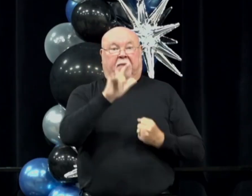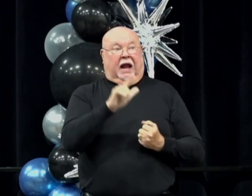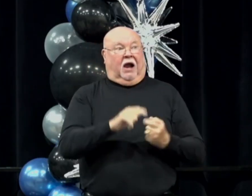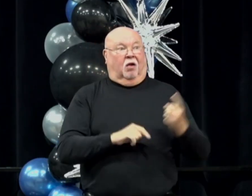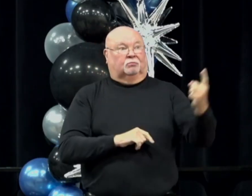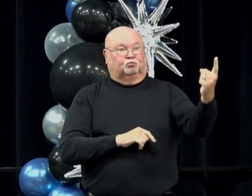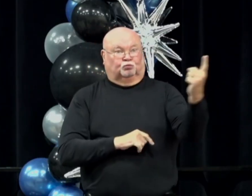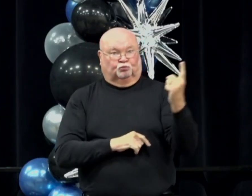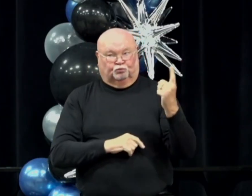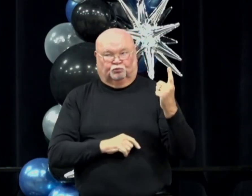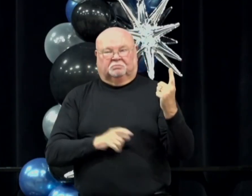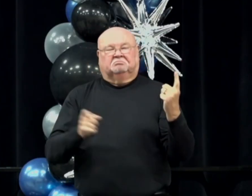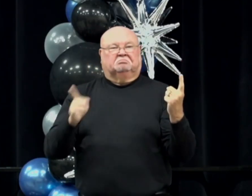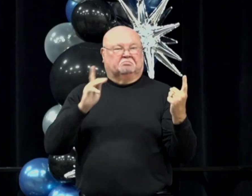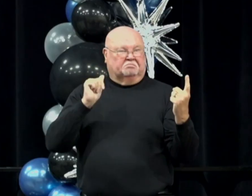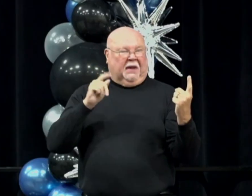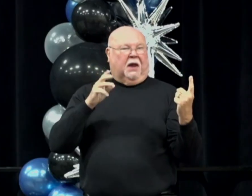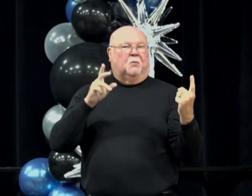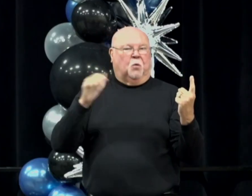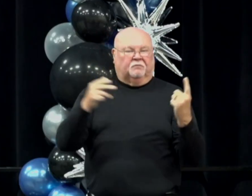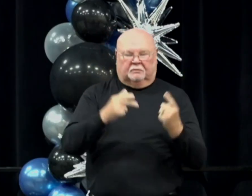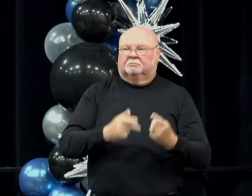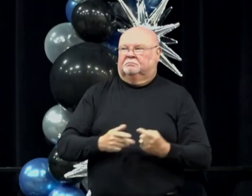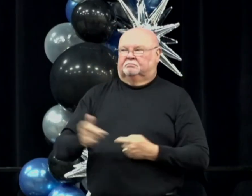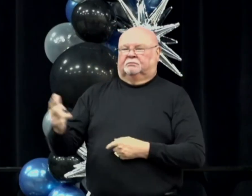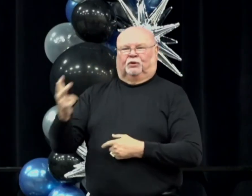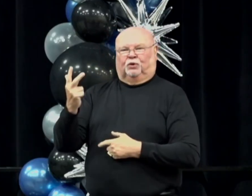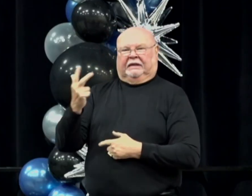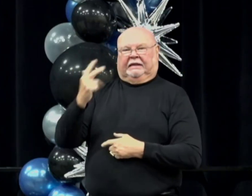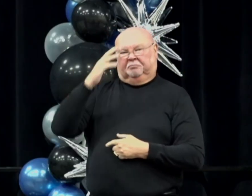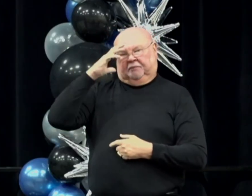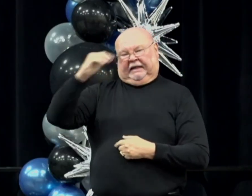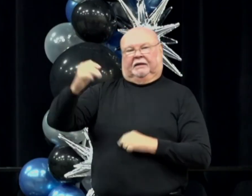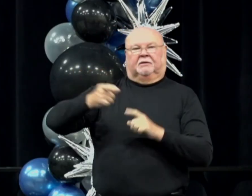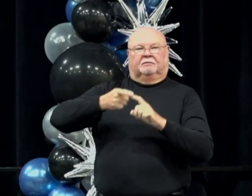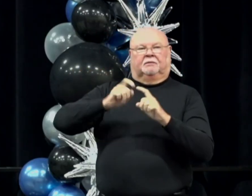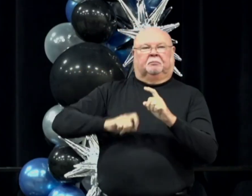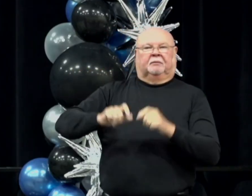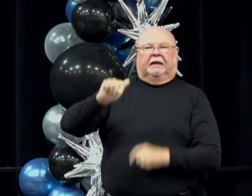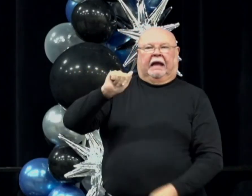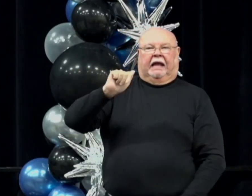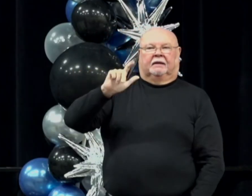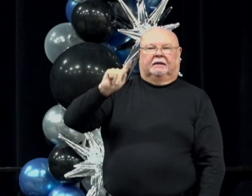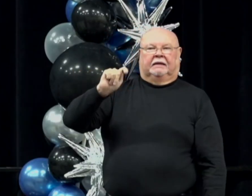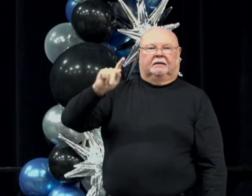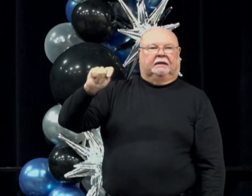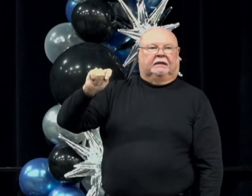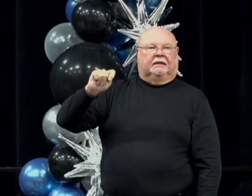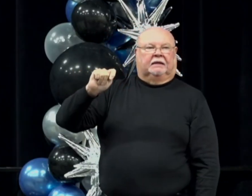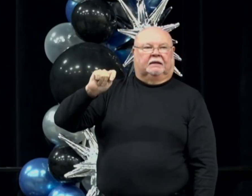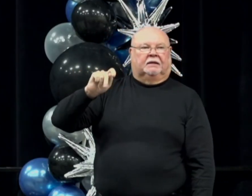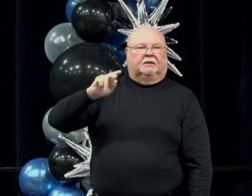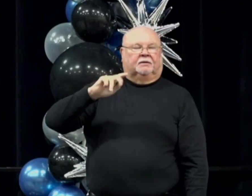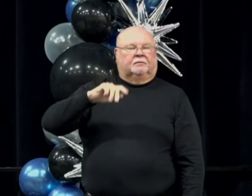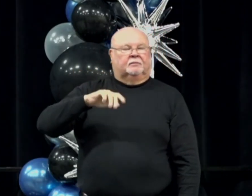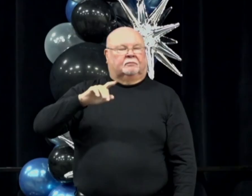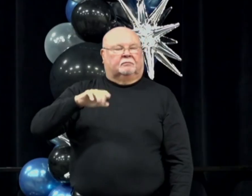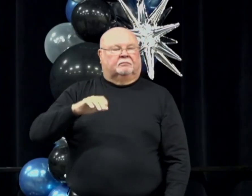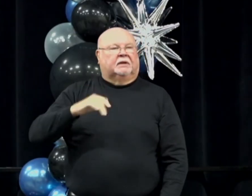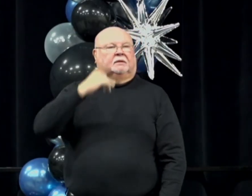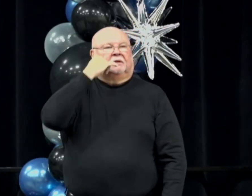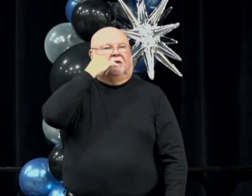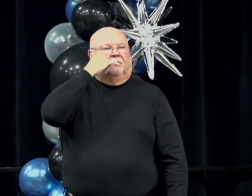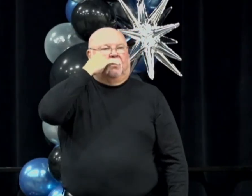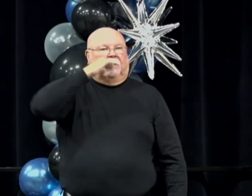a woman who was sponsoring the bill along with Pat Wolf and three men from AT&T, the telephone